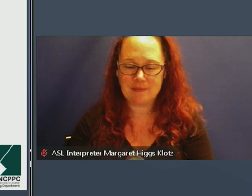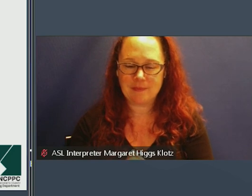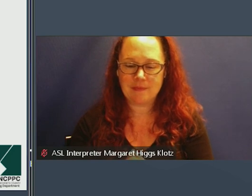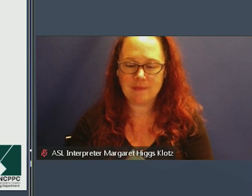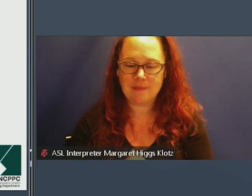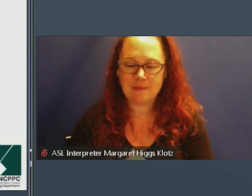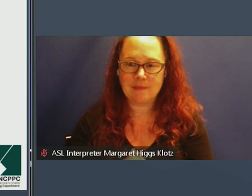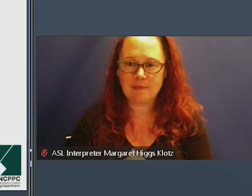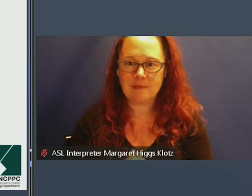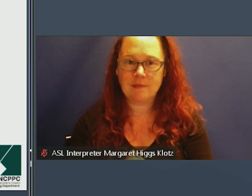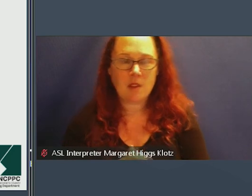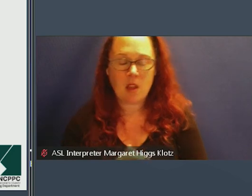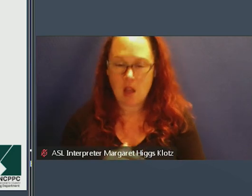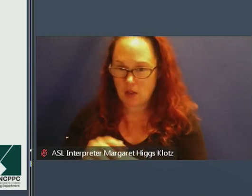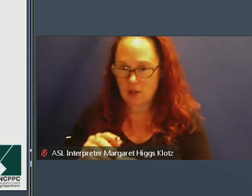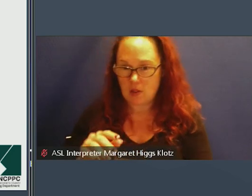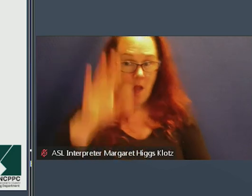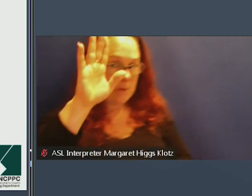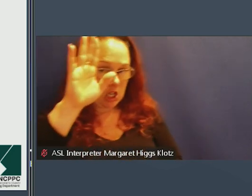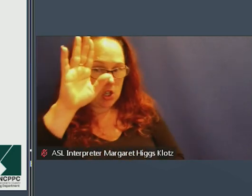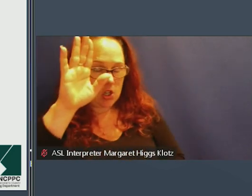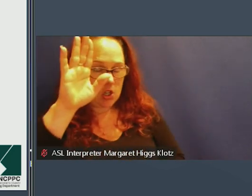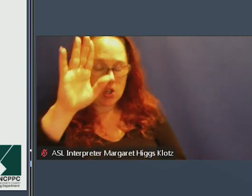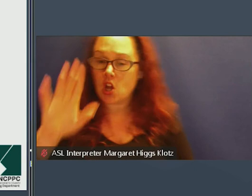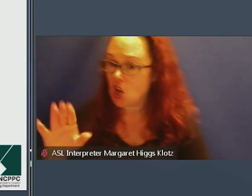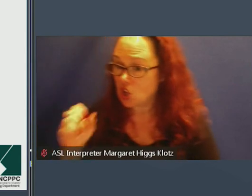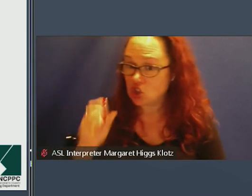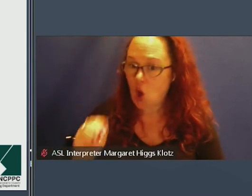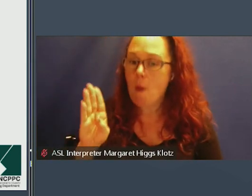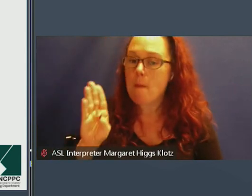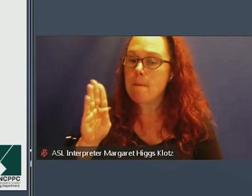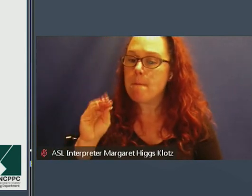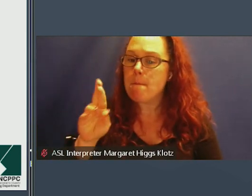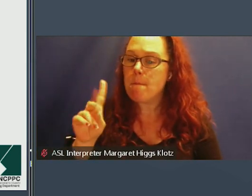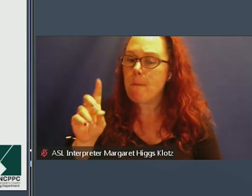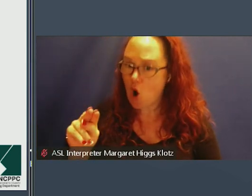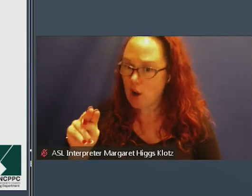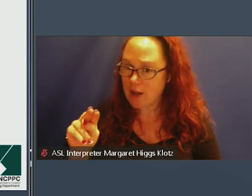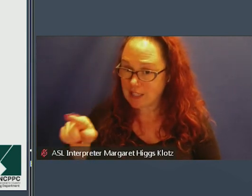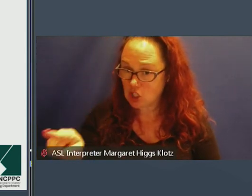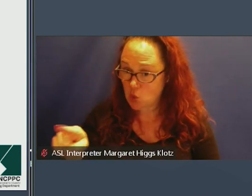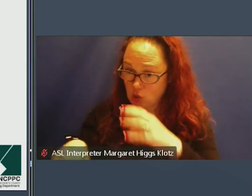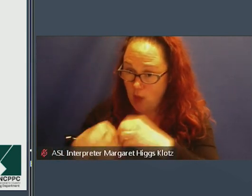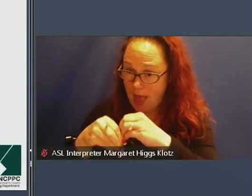I'm here. Madam Chair Okay. So you said you, you had something to add at this point.